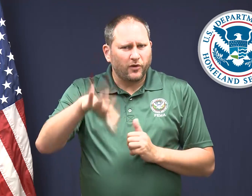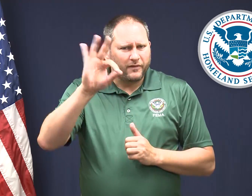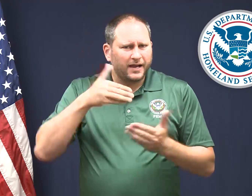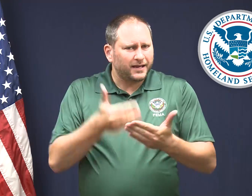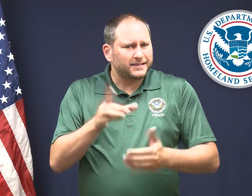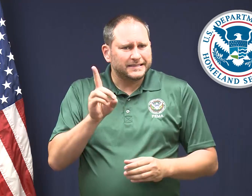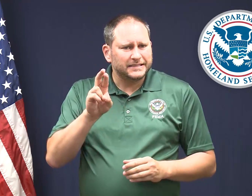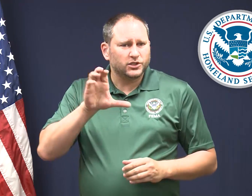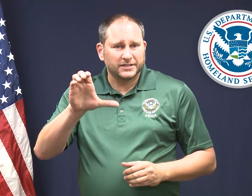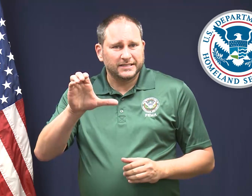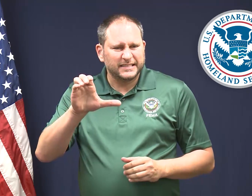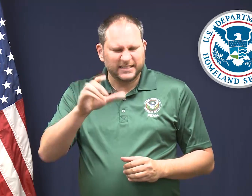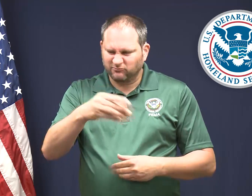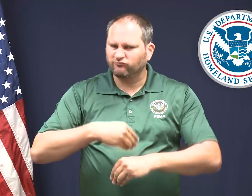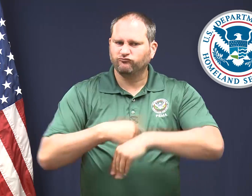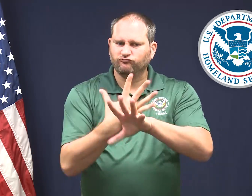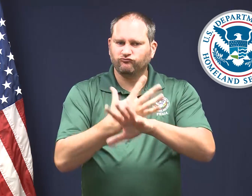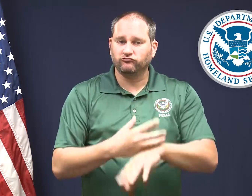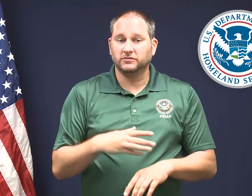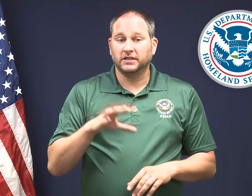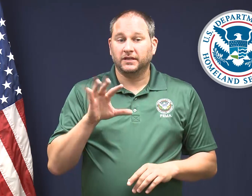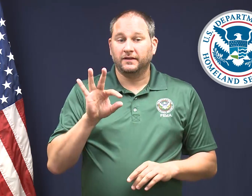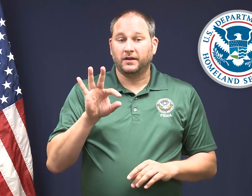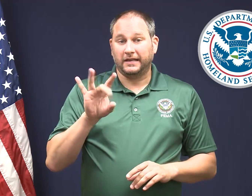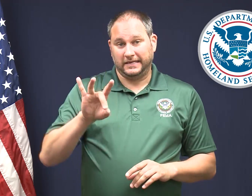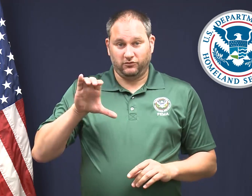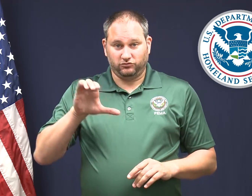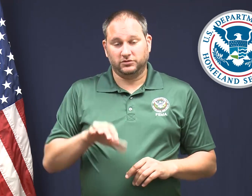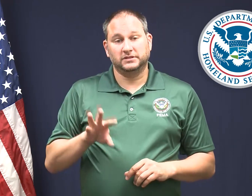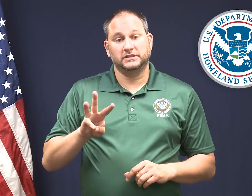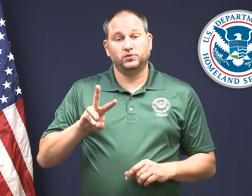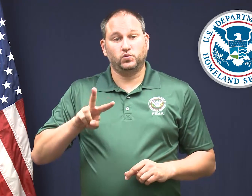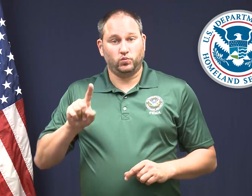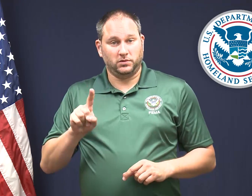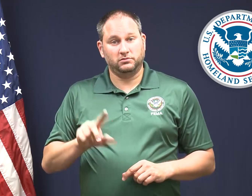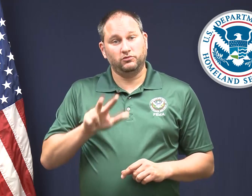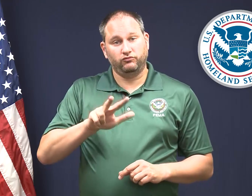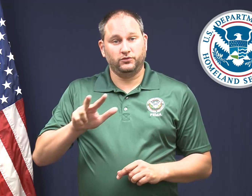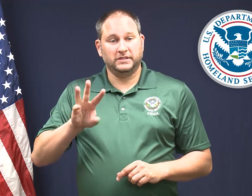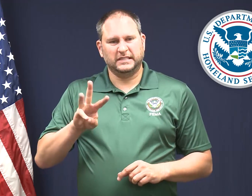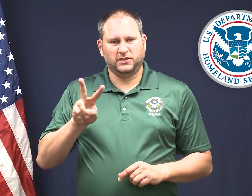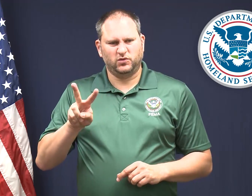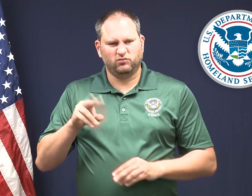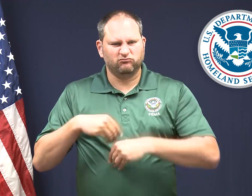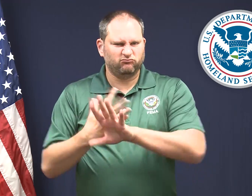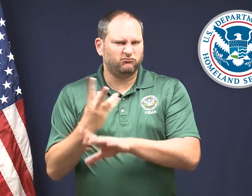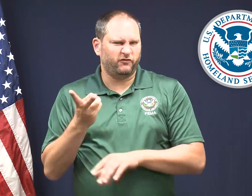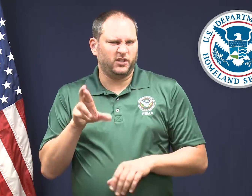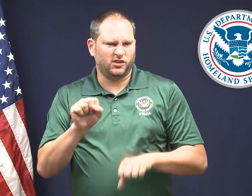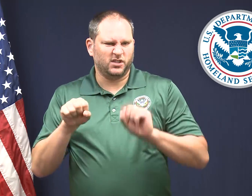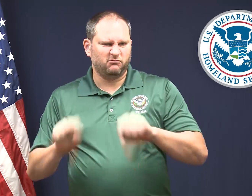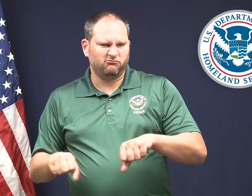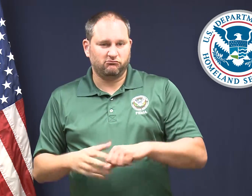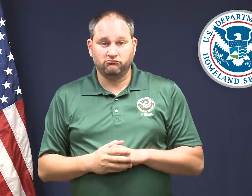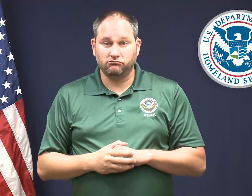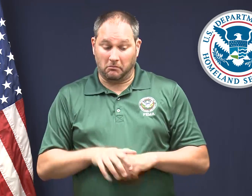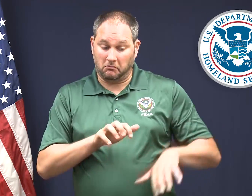To locate the nearest center, call the FEMA Helpline at 800-621-3362 (VRS)